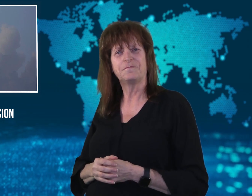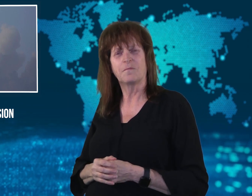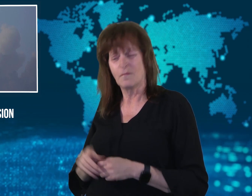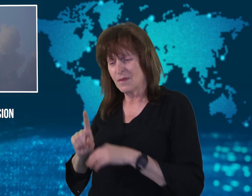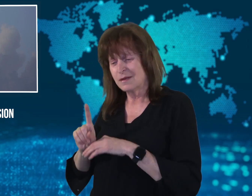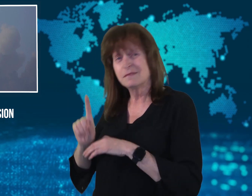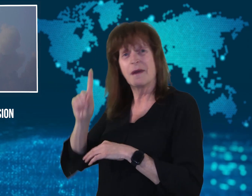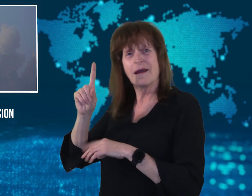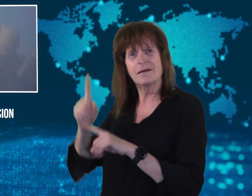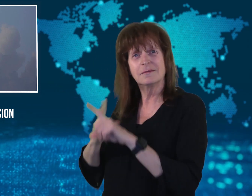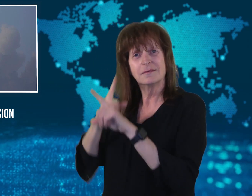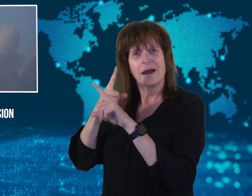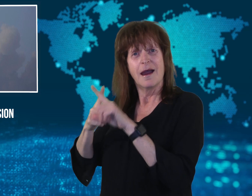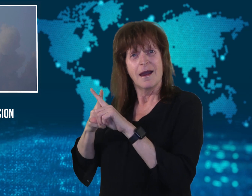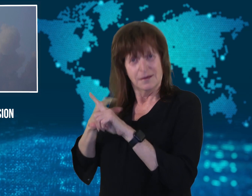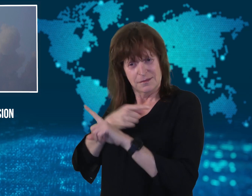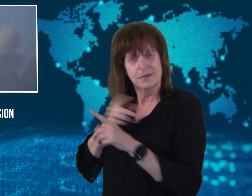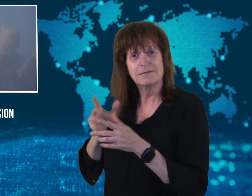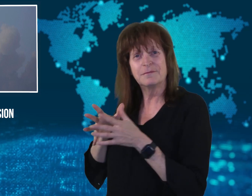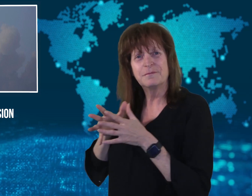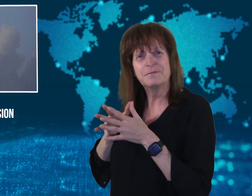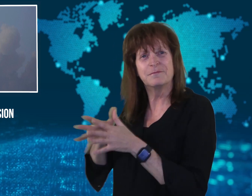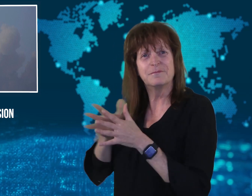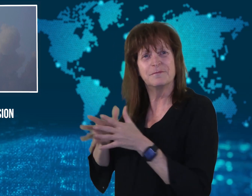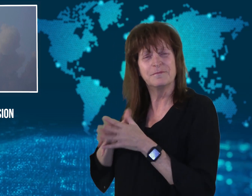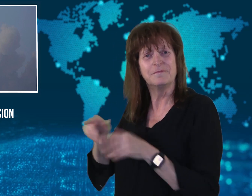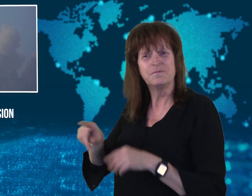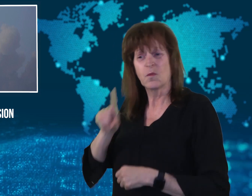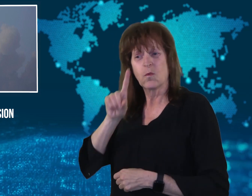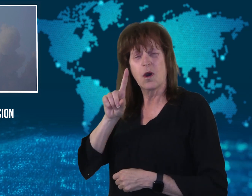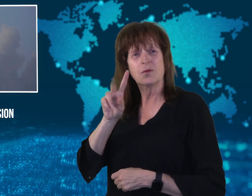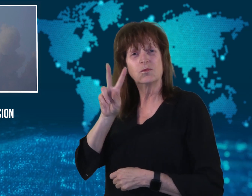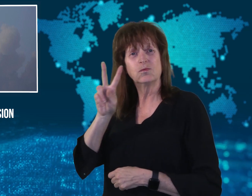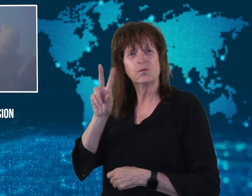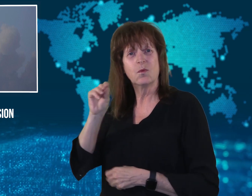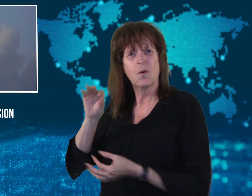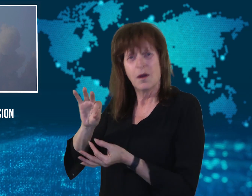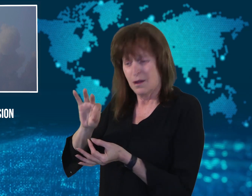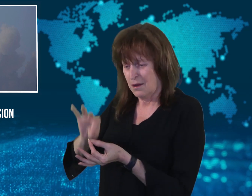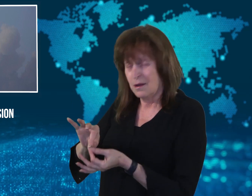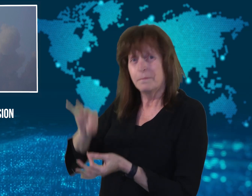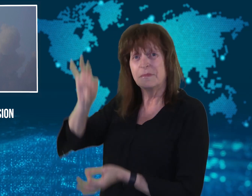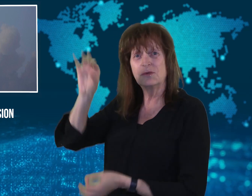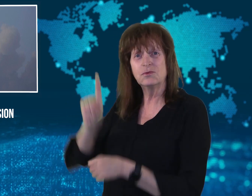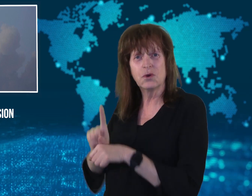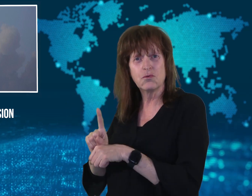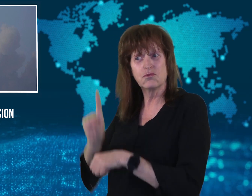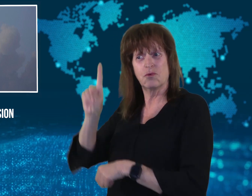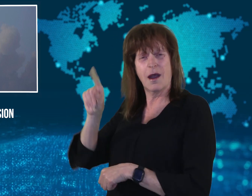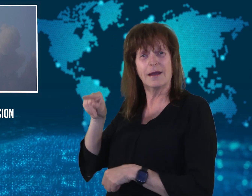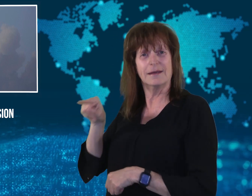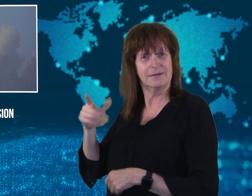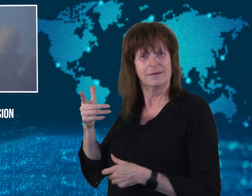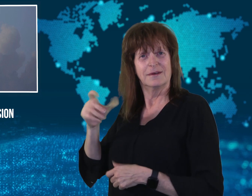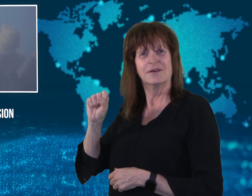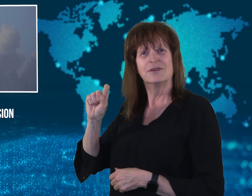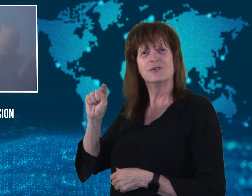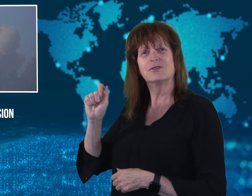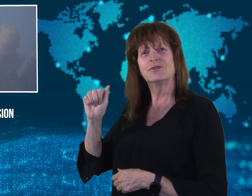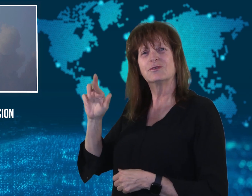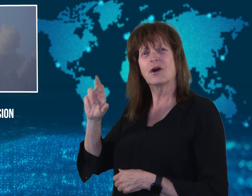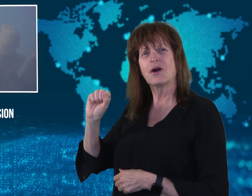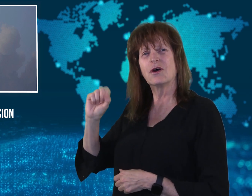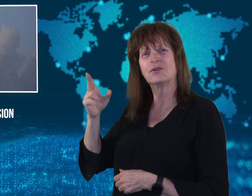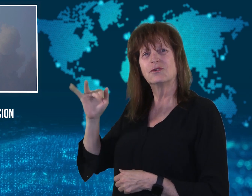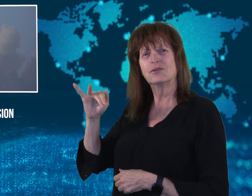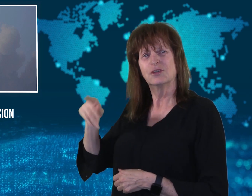The first trip could be as soon as 2025.